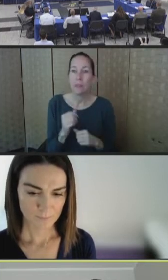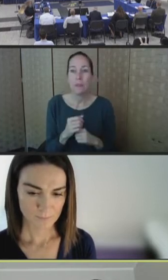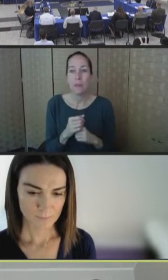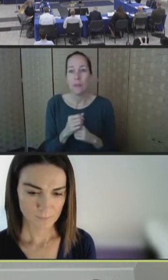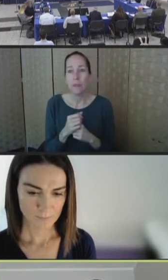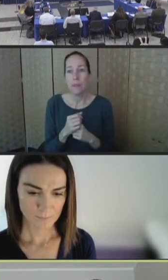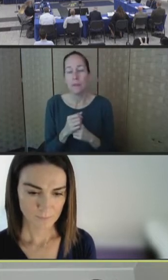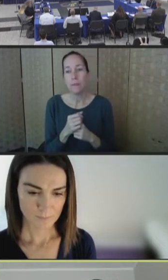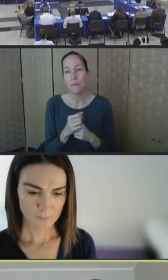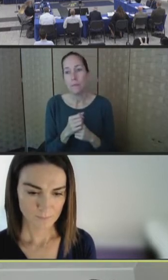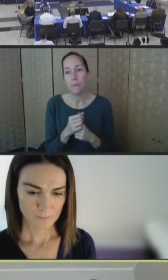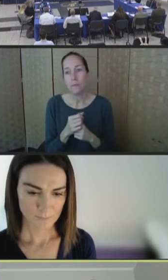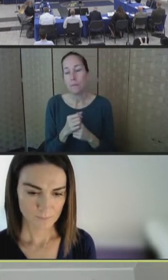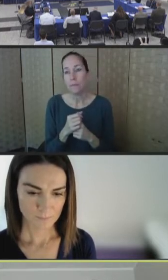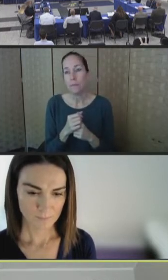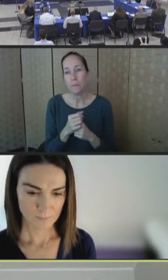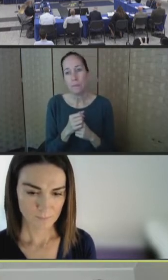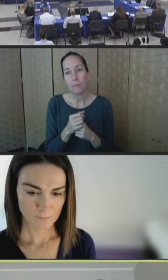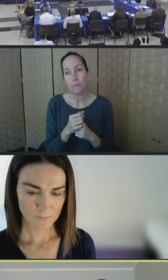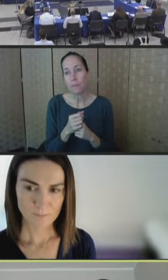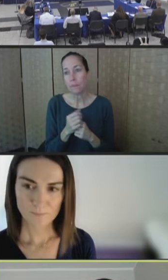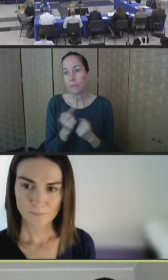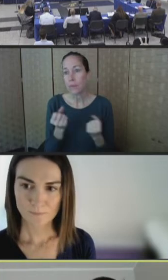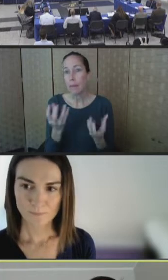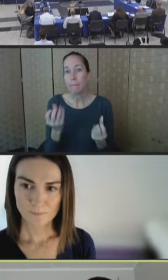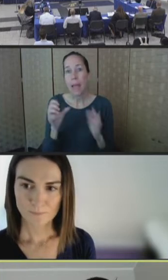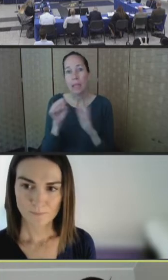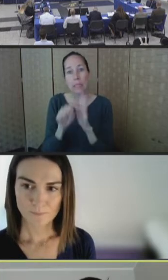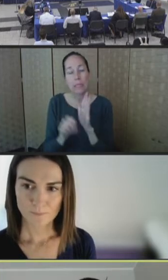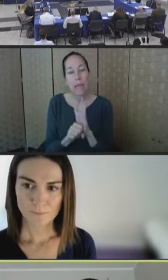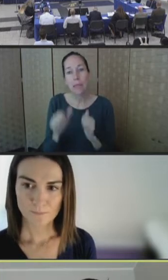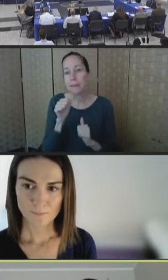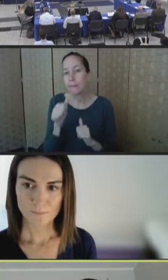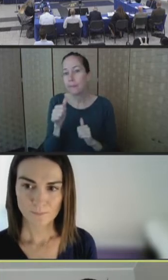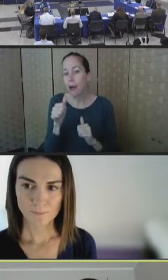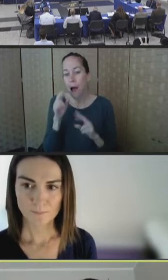not -- most -- many States do not collect occupation in case surveillance. I know